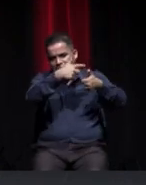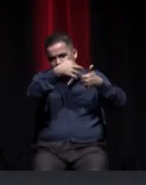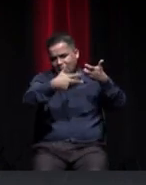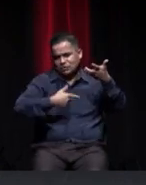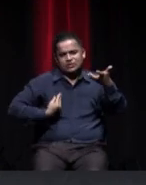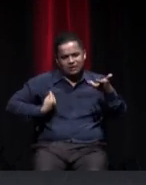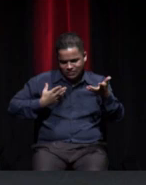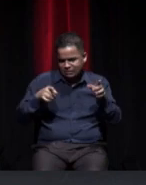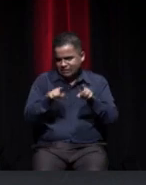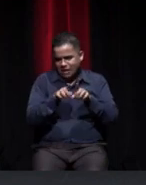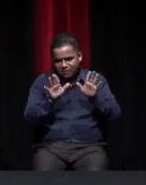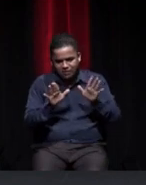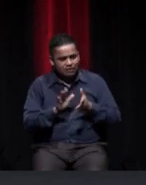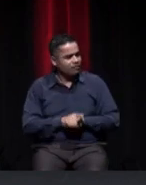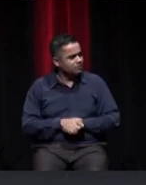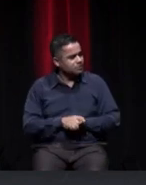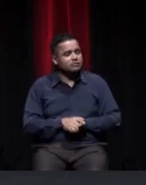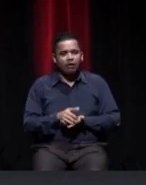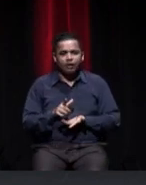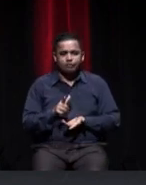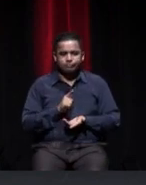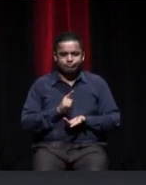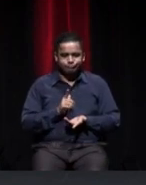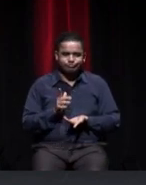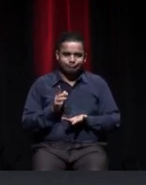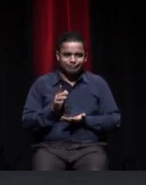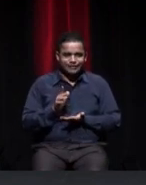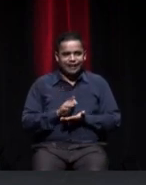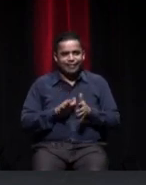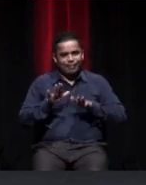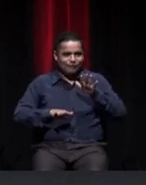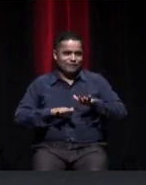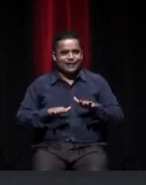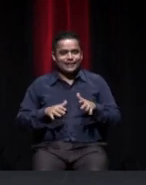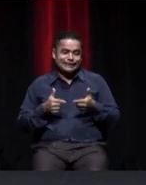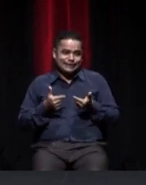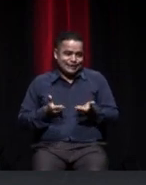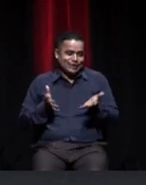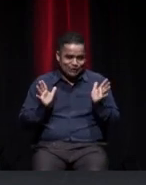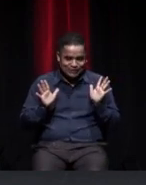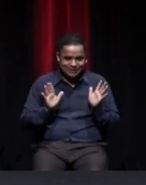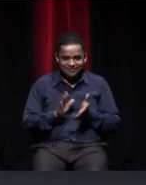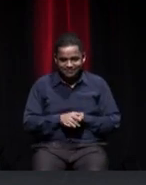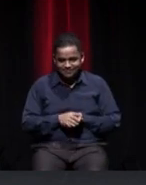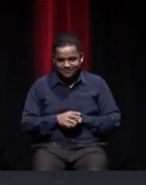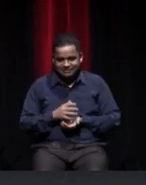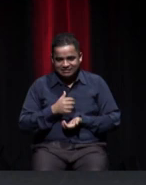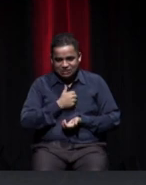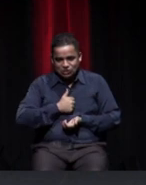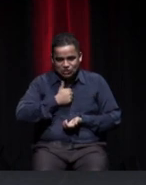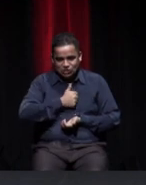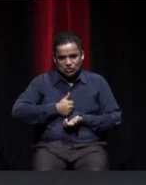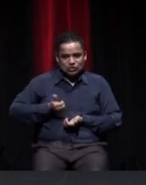I, although running the risk of being a little nostalgic, would like to have the opportunity of telling Mr. Castels